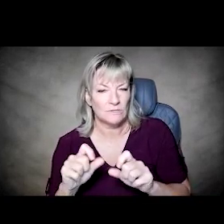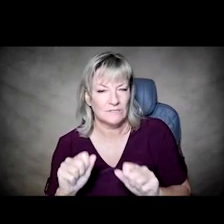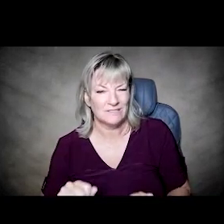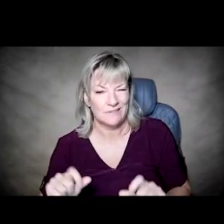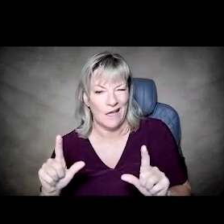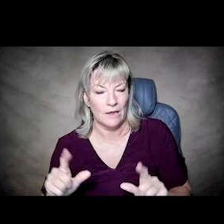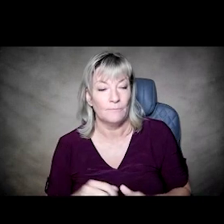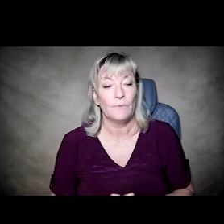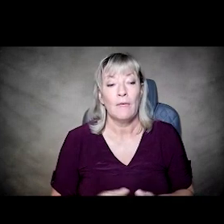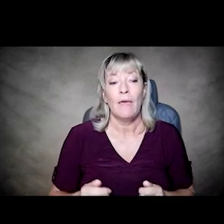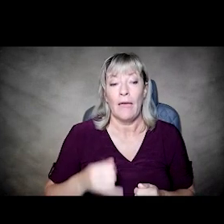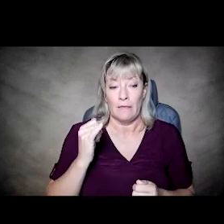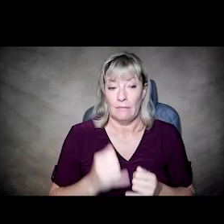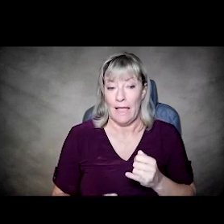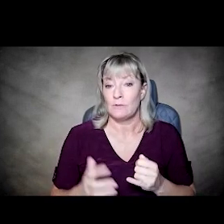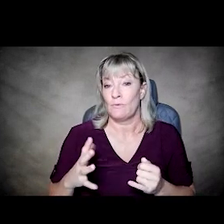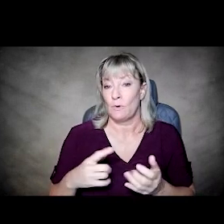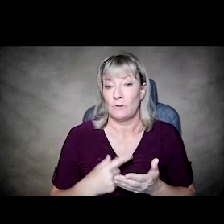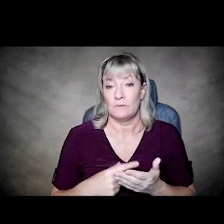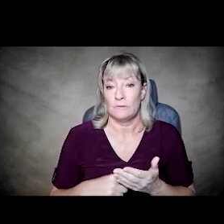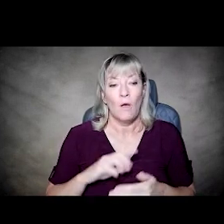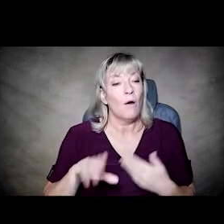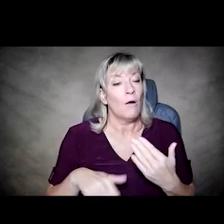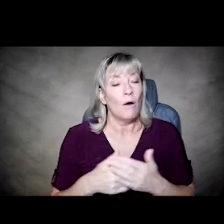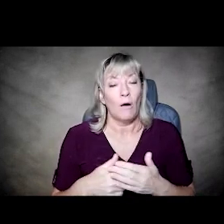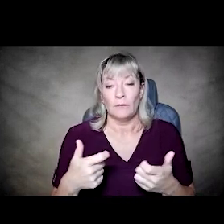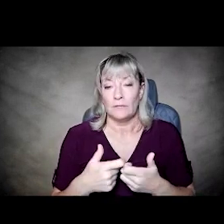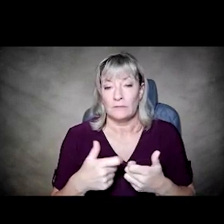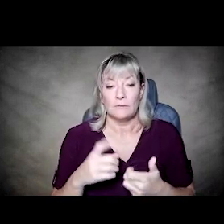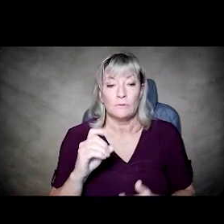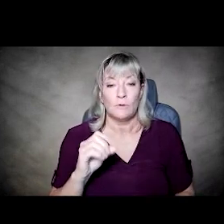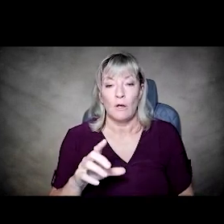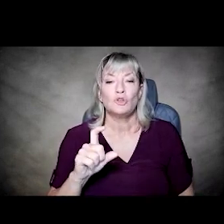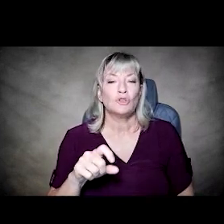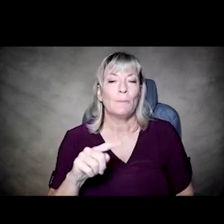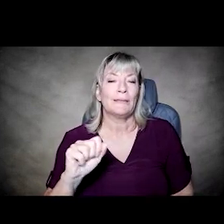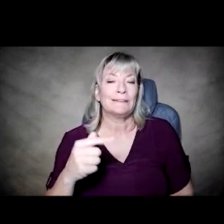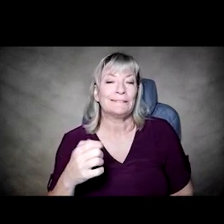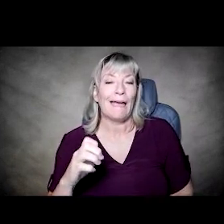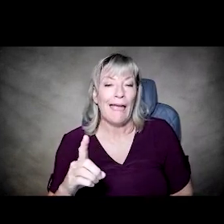And lastly, as we’ve discussed, all digital documents should be tagged or remediated to